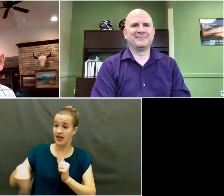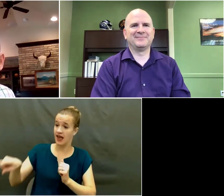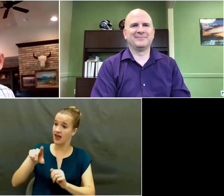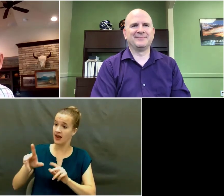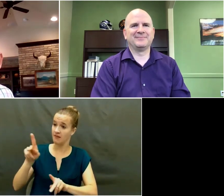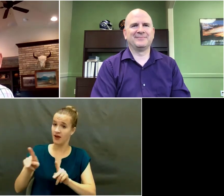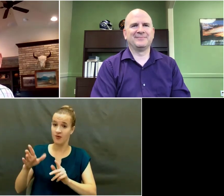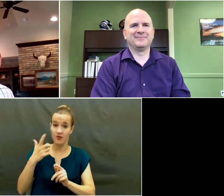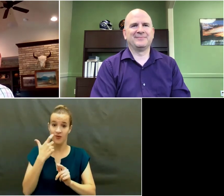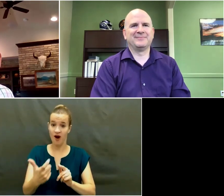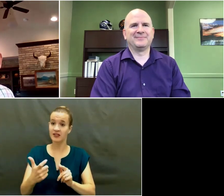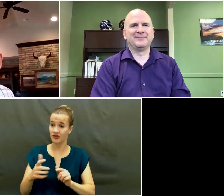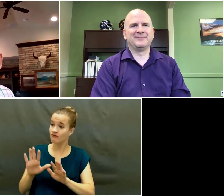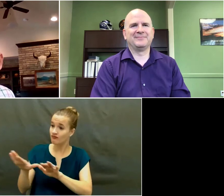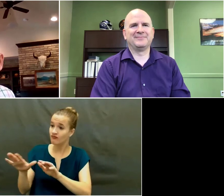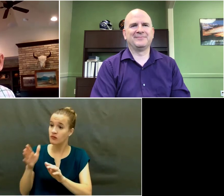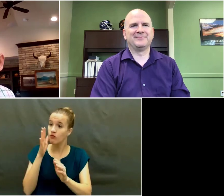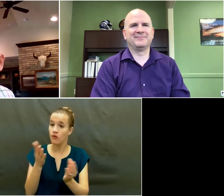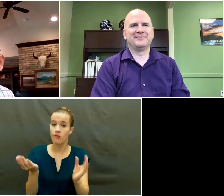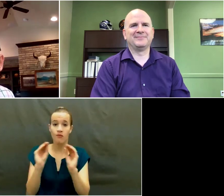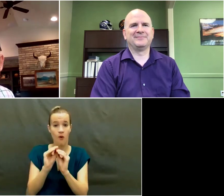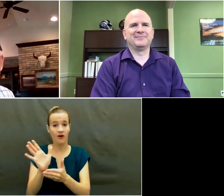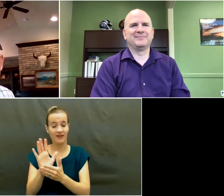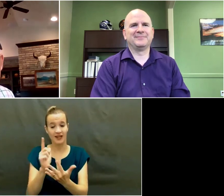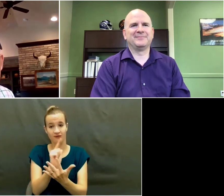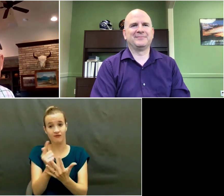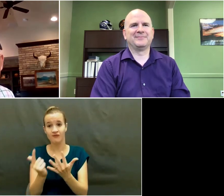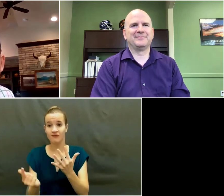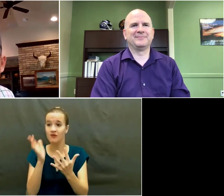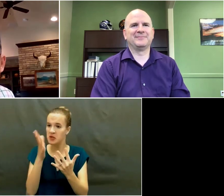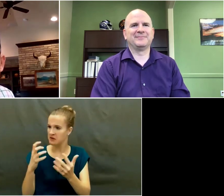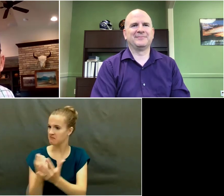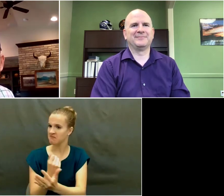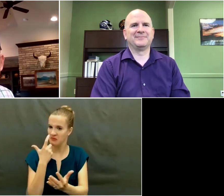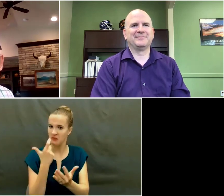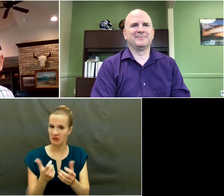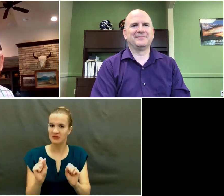the rest of the series as we post those on social media, and we'll archive those as well if you